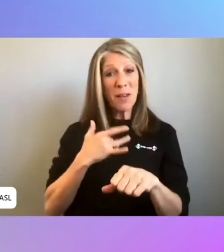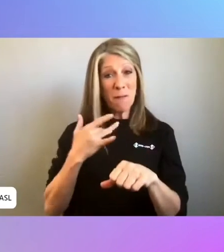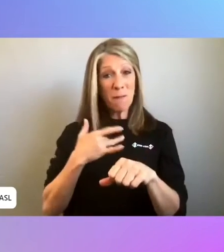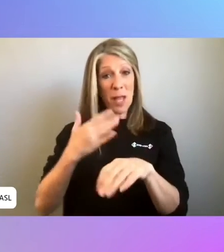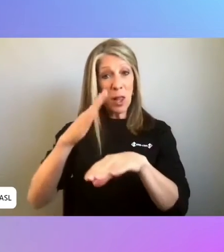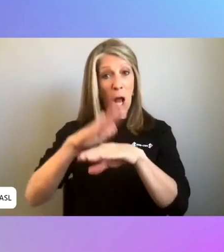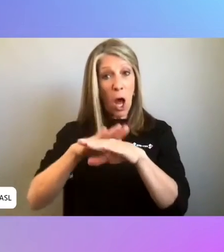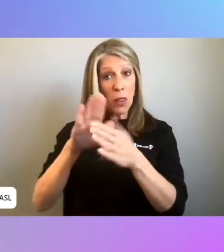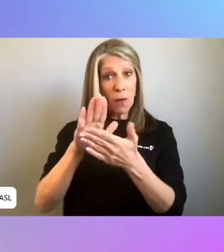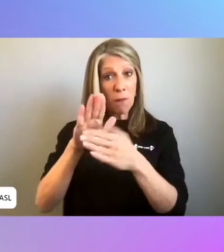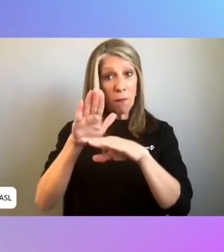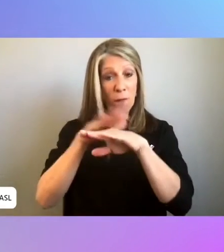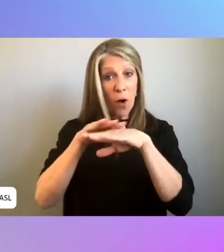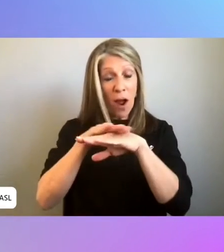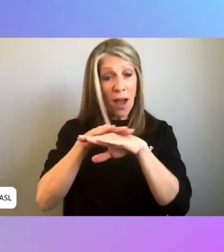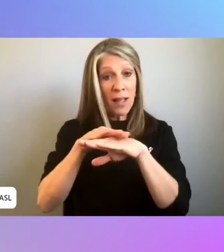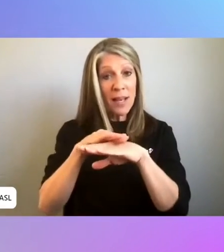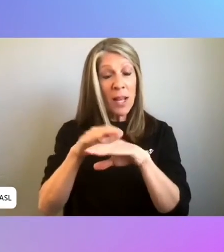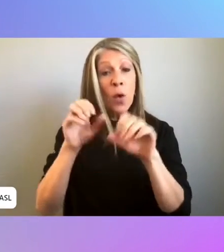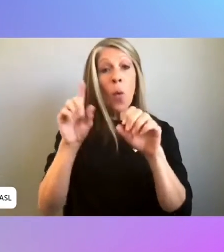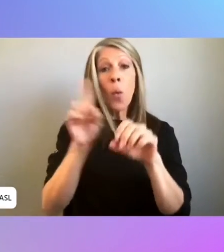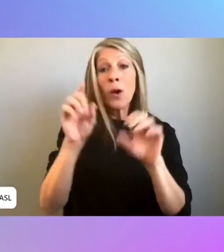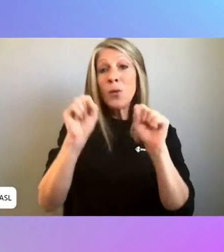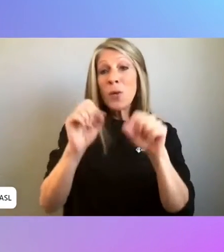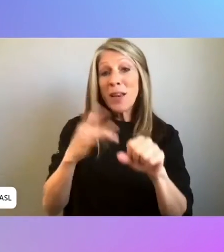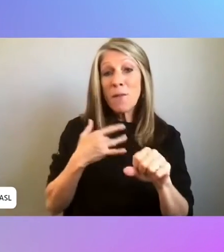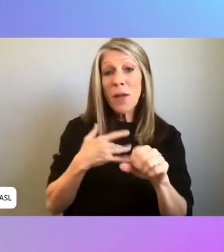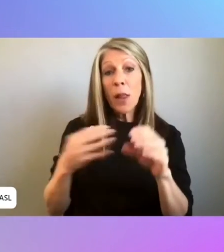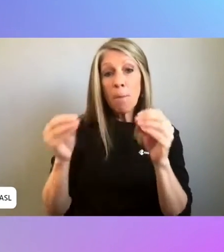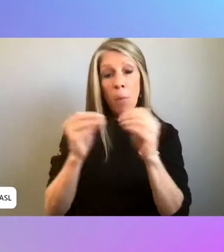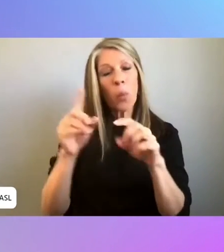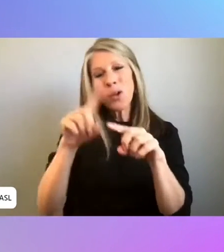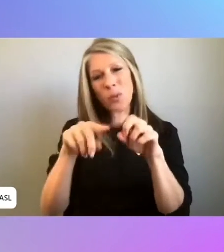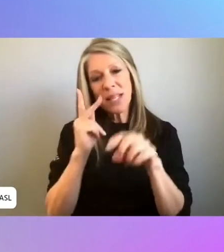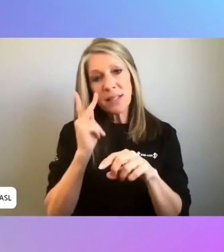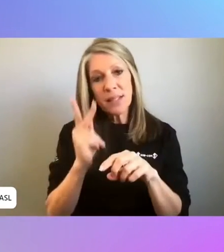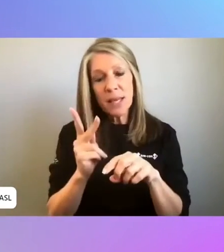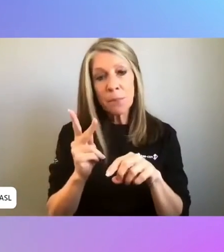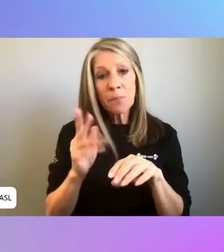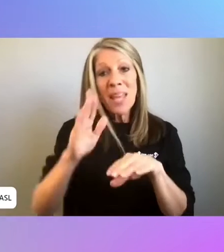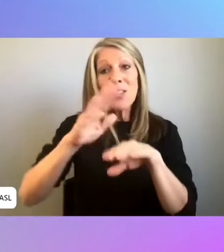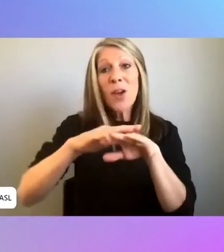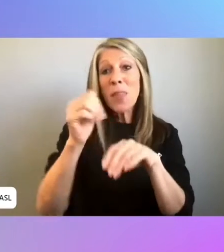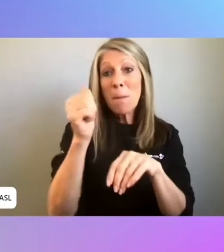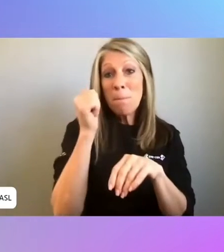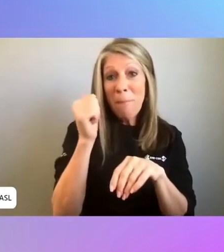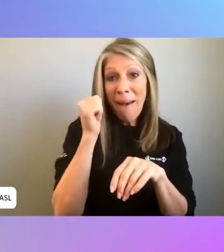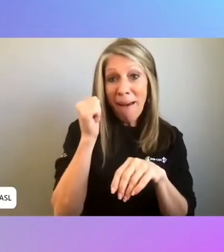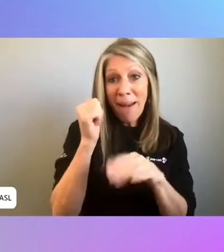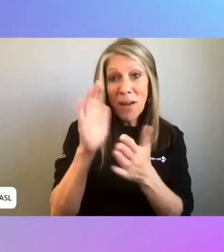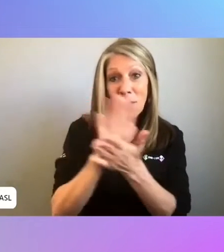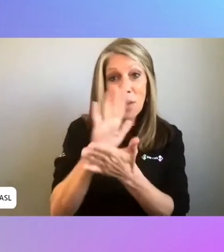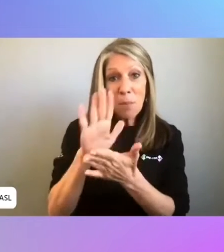drew a wiggly spiral shape to demonstrate the efficacy of drawing, and you can feel it on the front side, but where